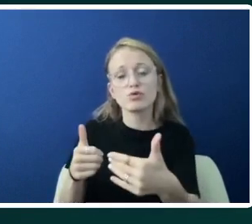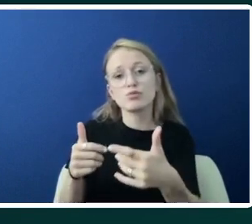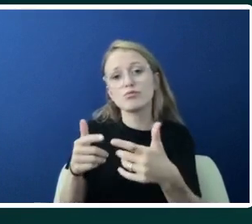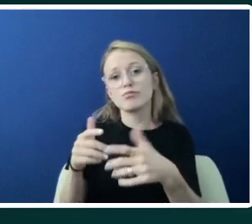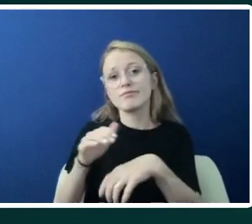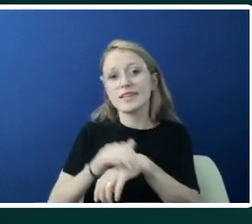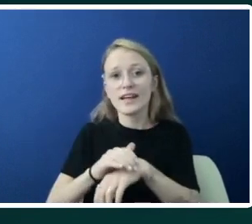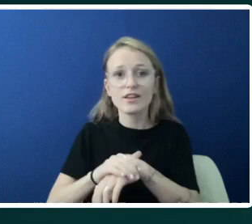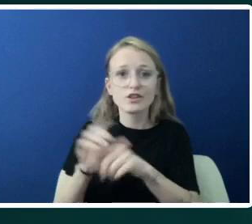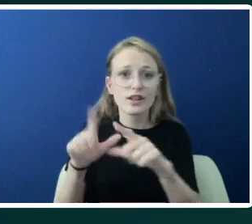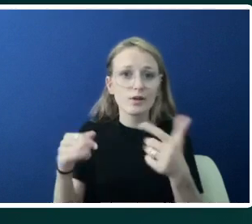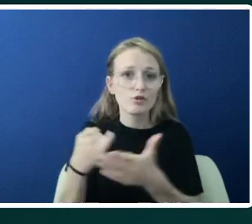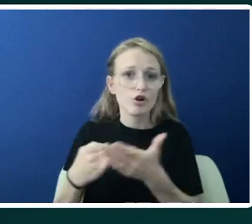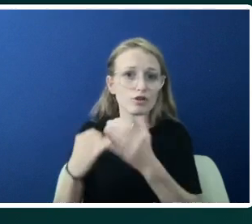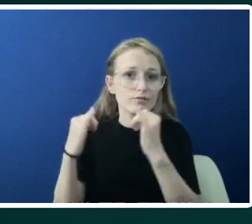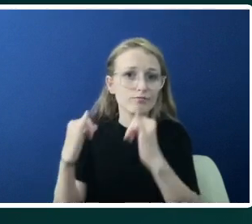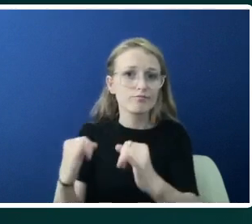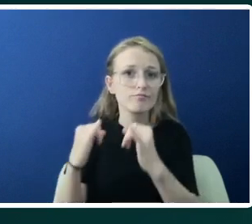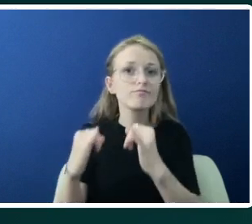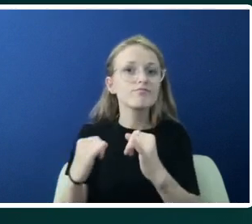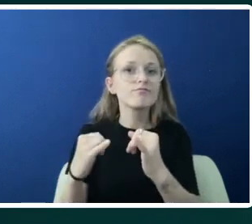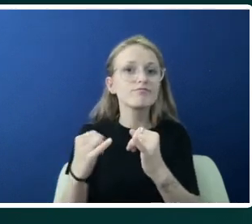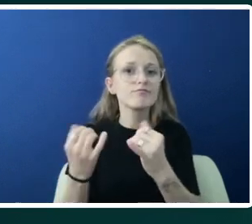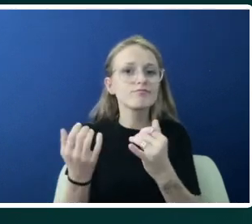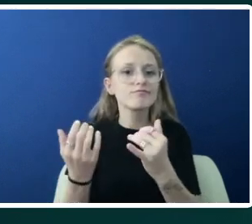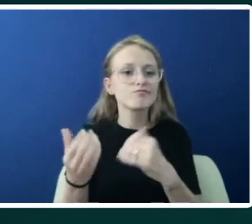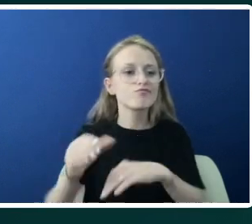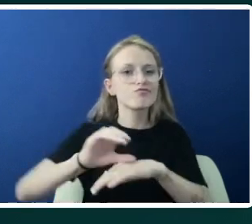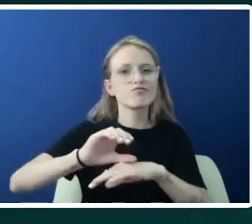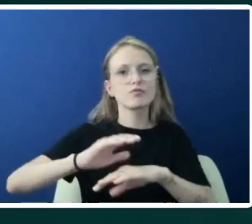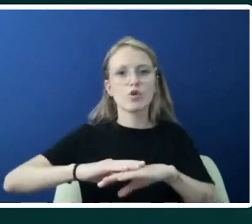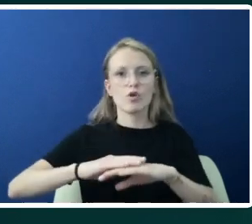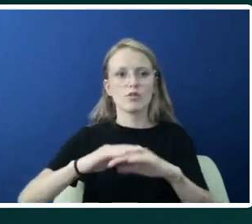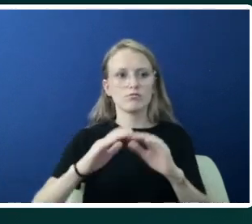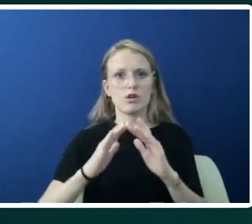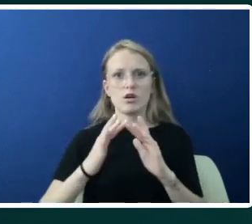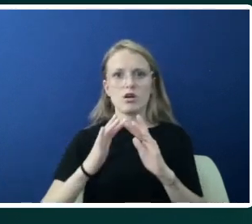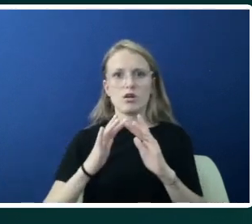through the power of digital media platforms. And so, if we can have our slides brought up,